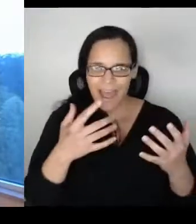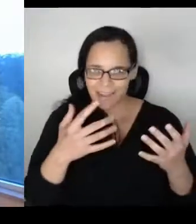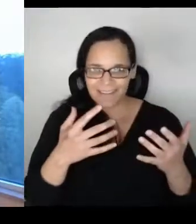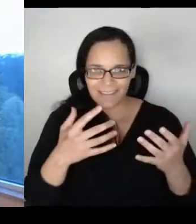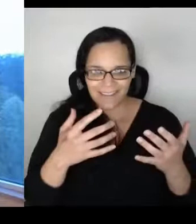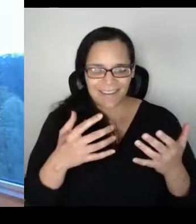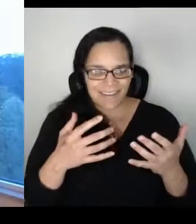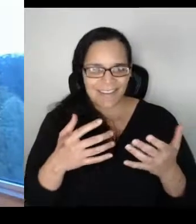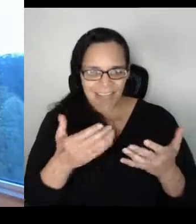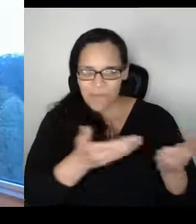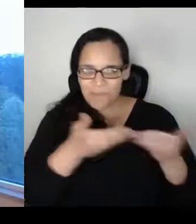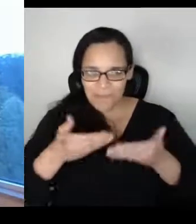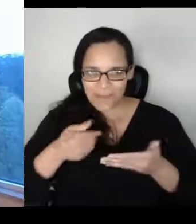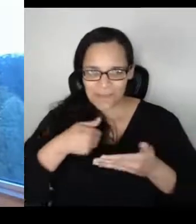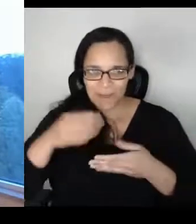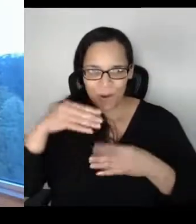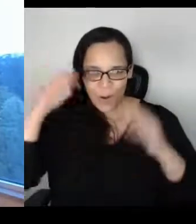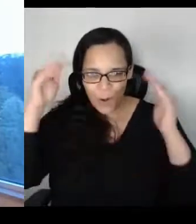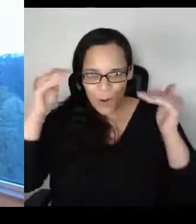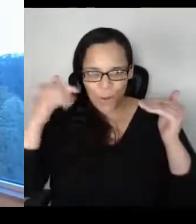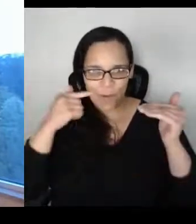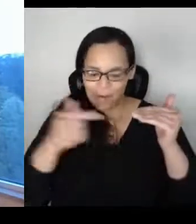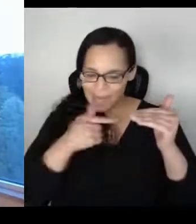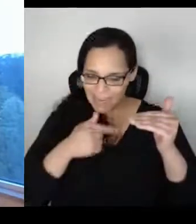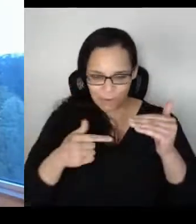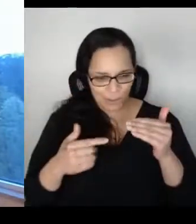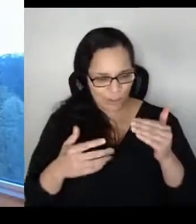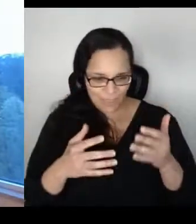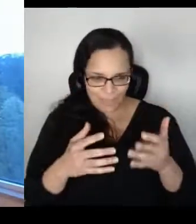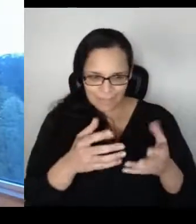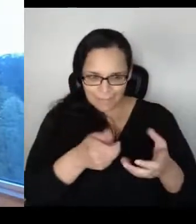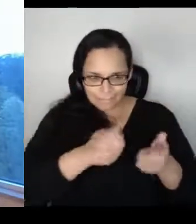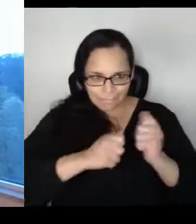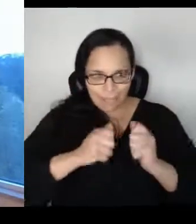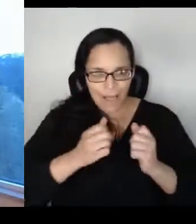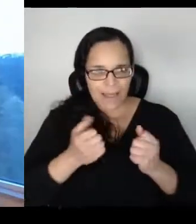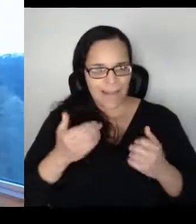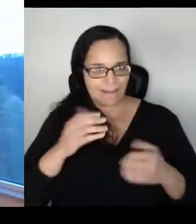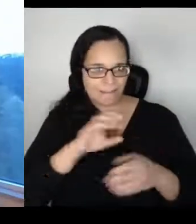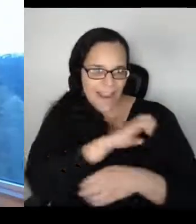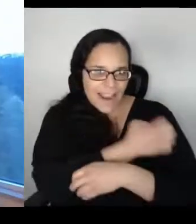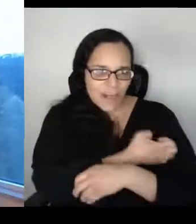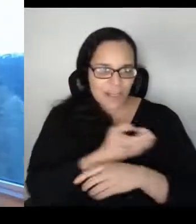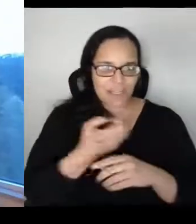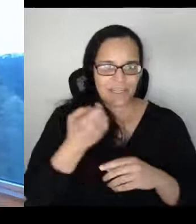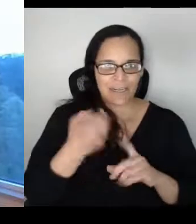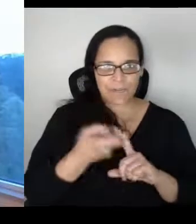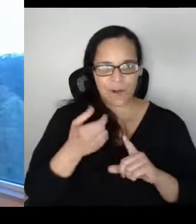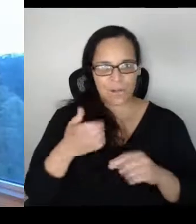of energy from young people who knew that we needed to release George,